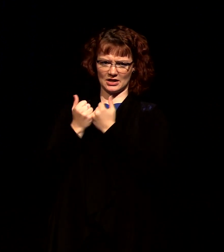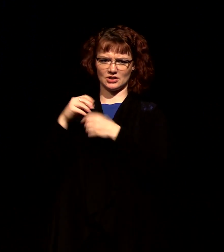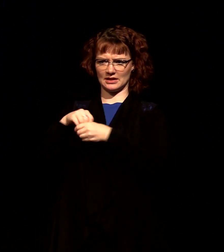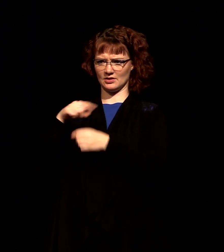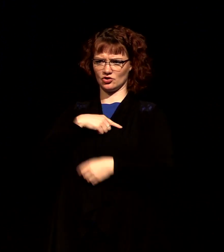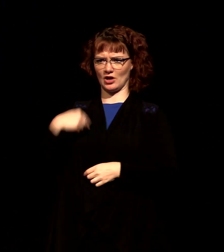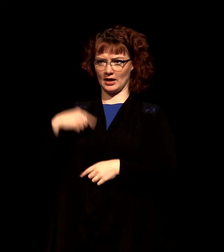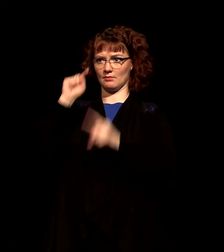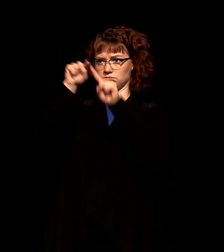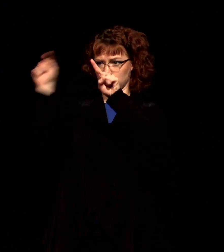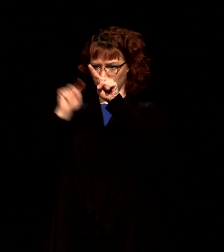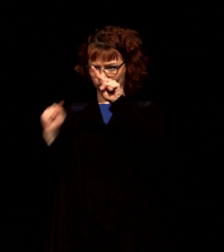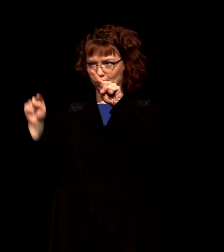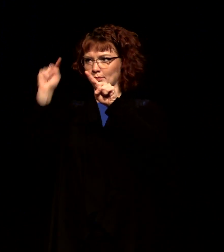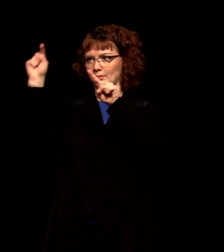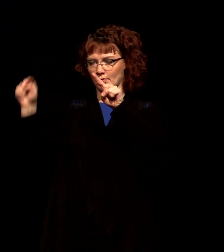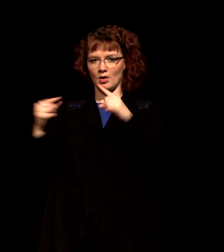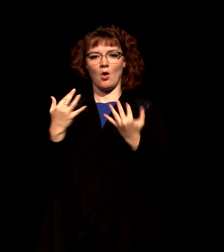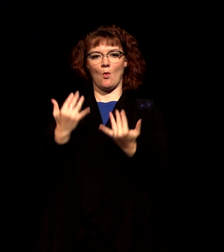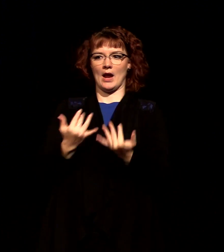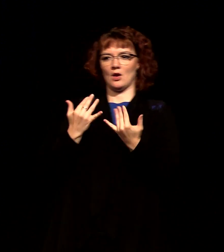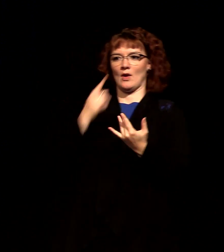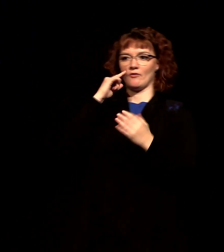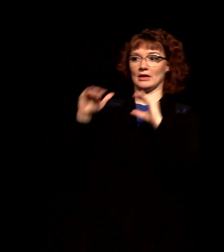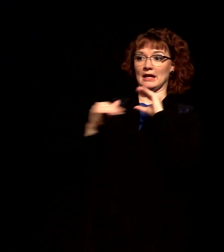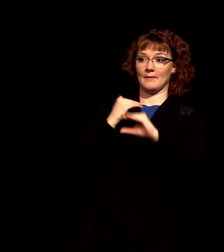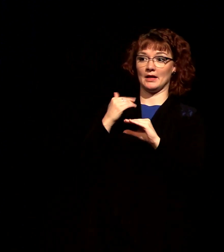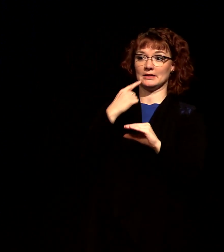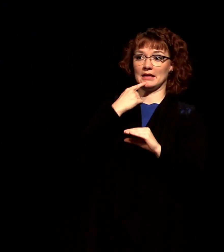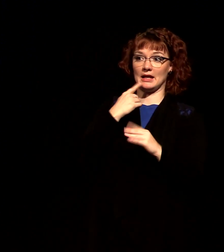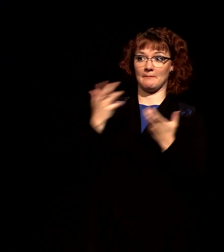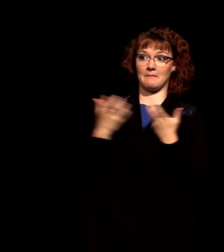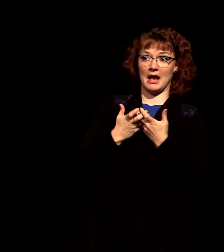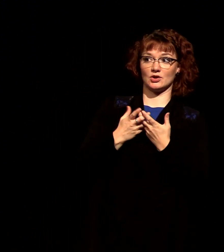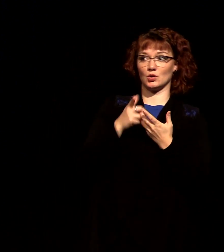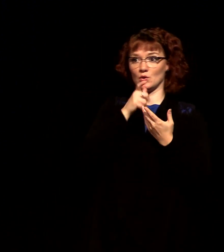to come. And we opened that email when it finally arrived.